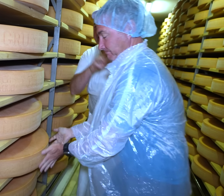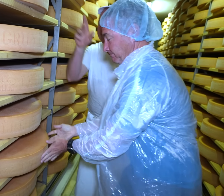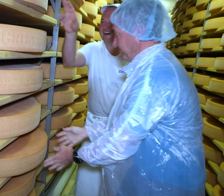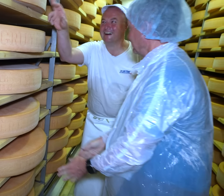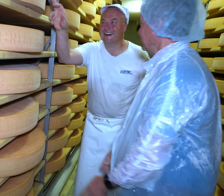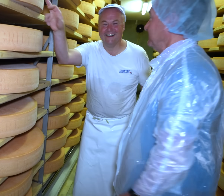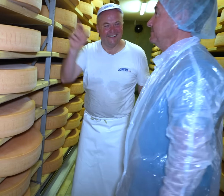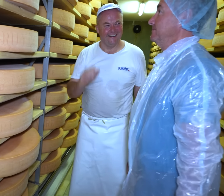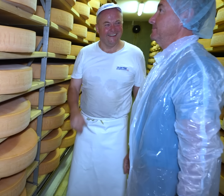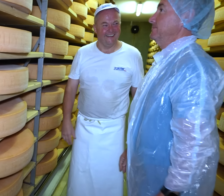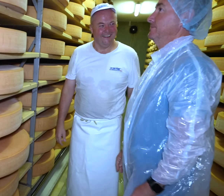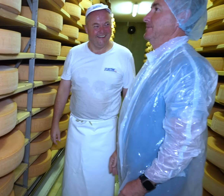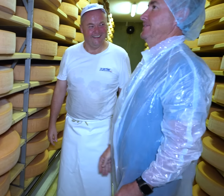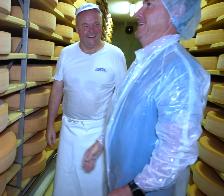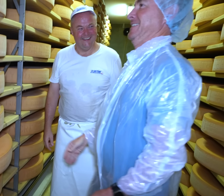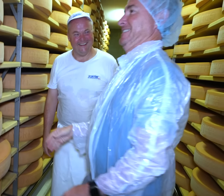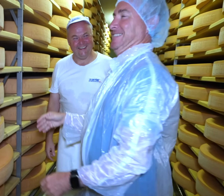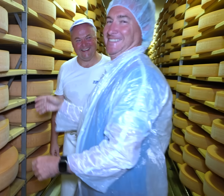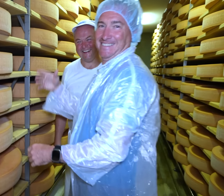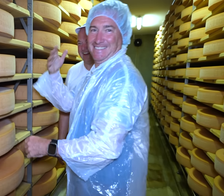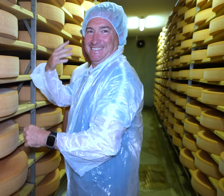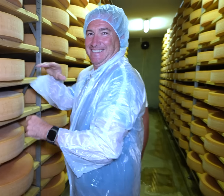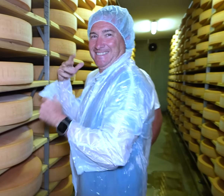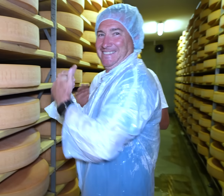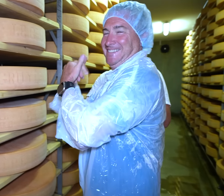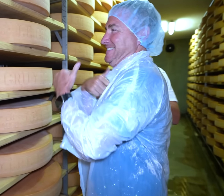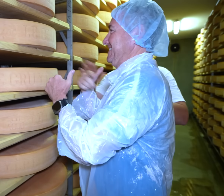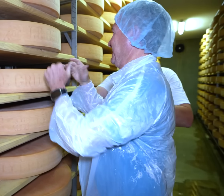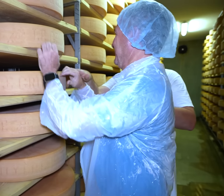This one! He’s challenging me!